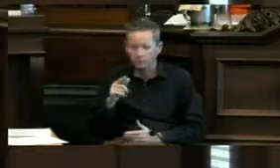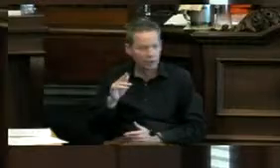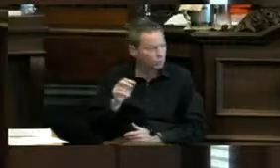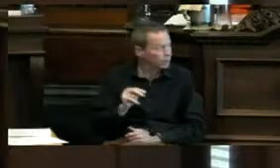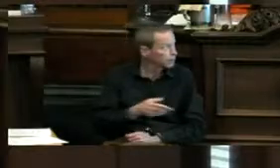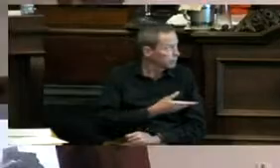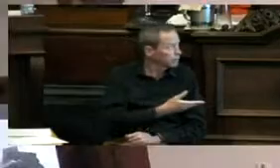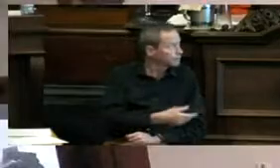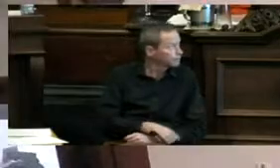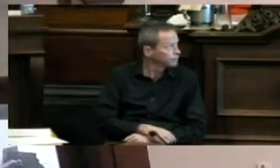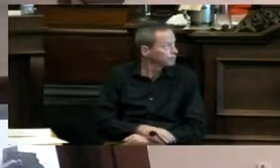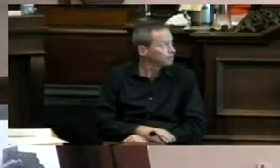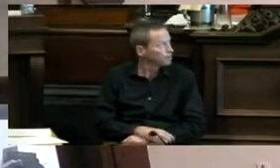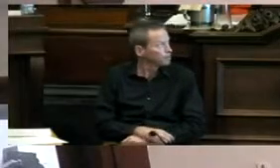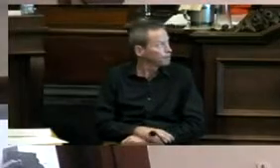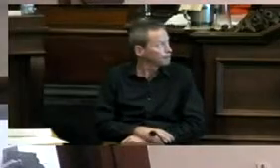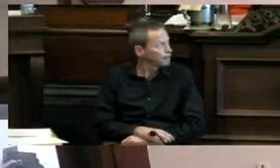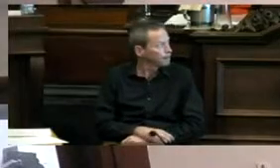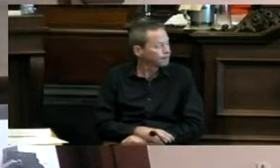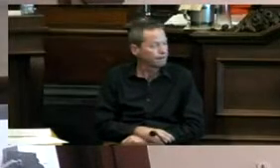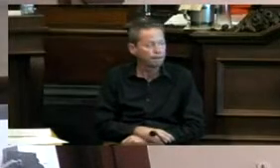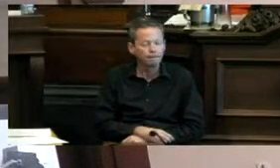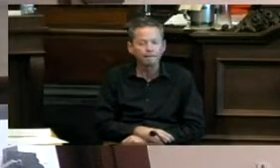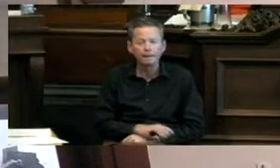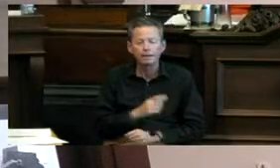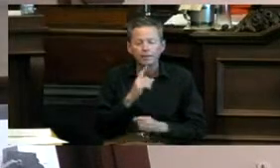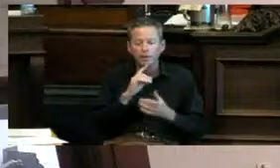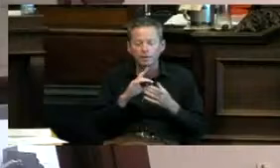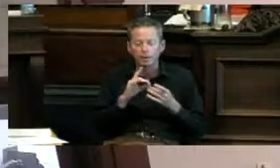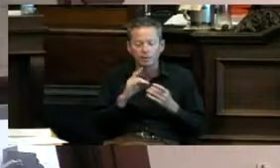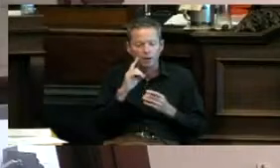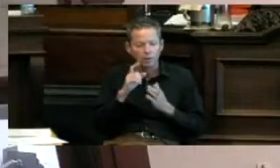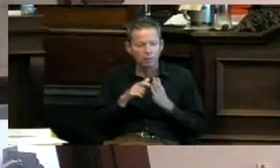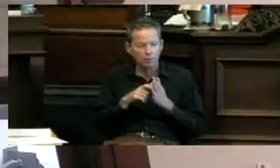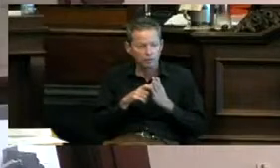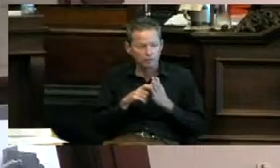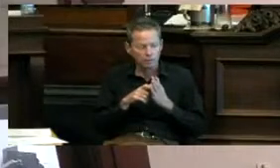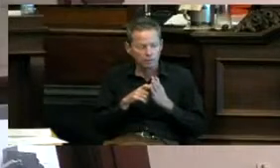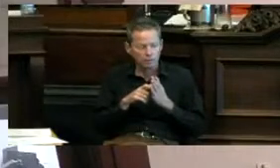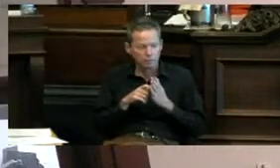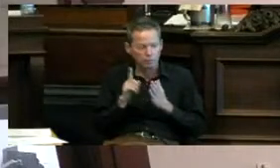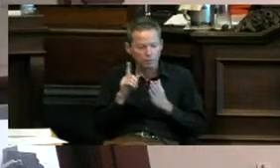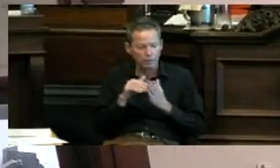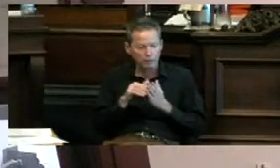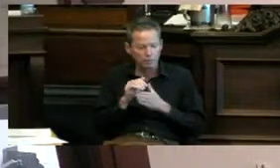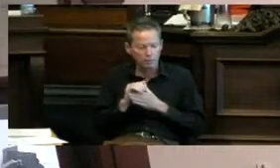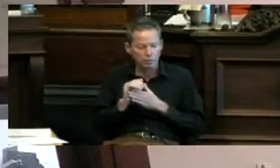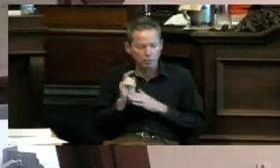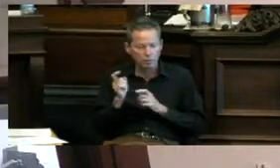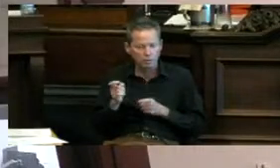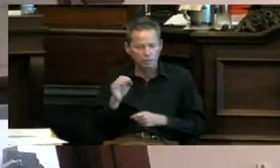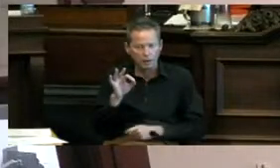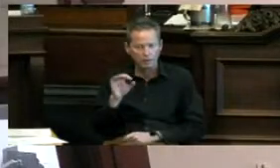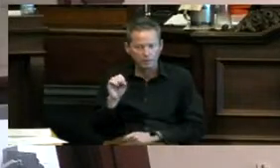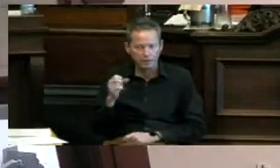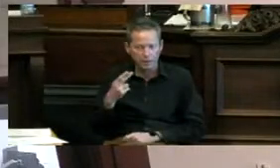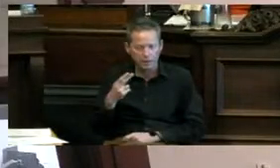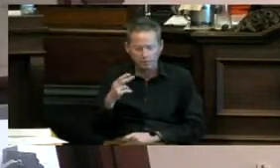Rochester. Any further questions before we move on to the legislative business, Councilmember Lupu. I just